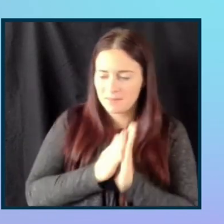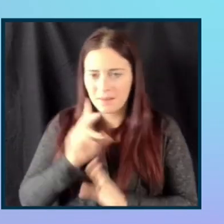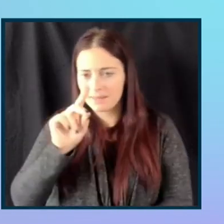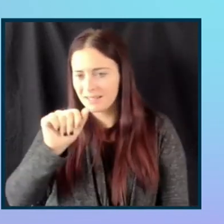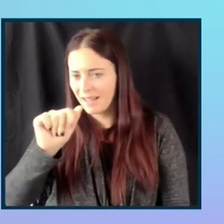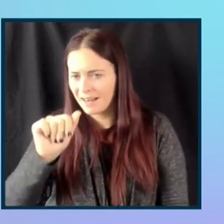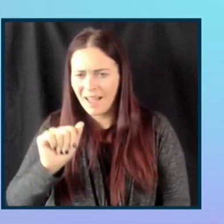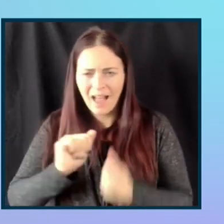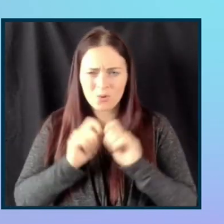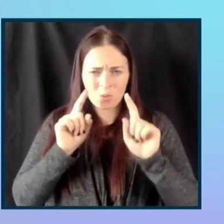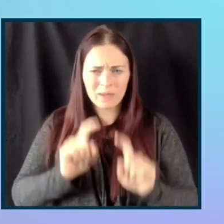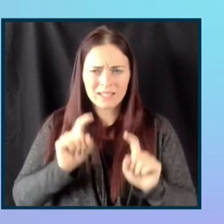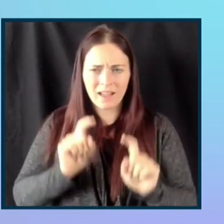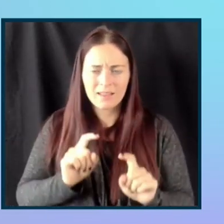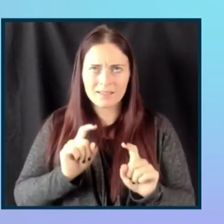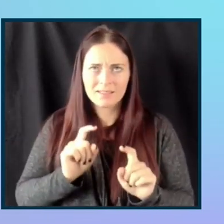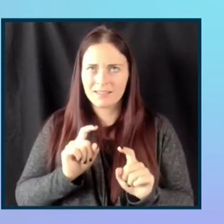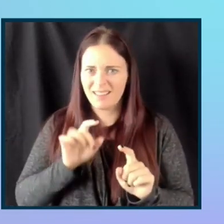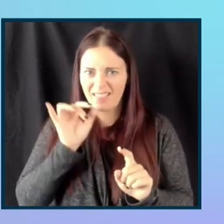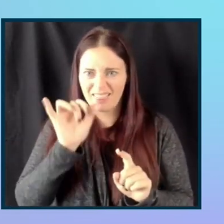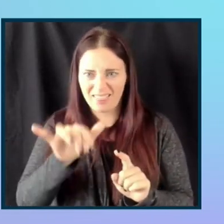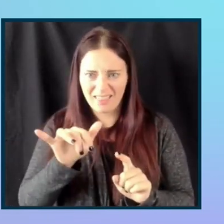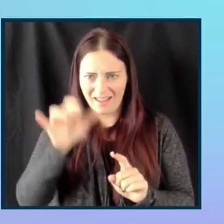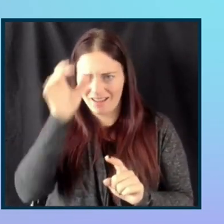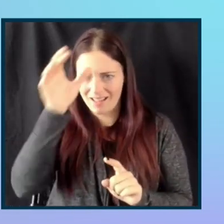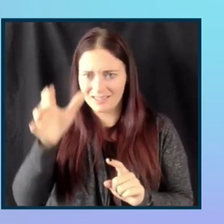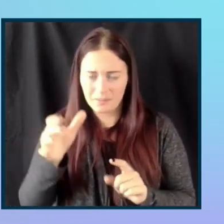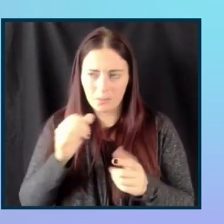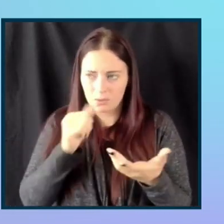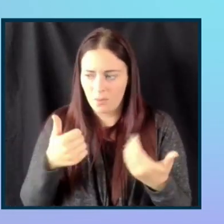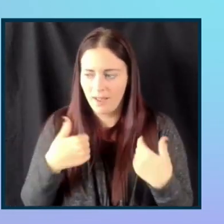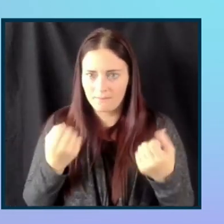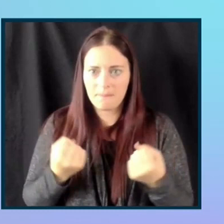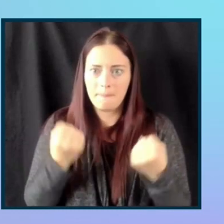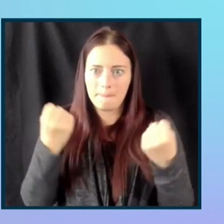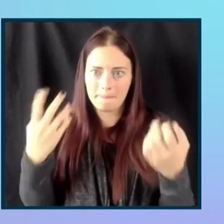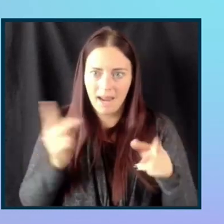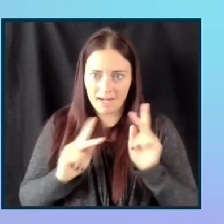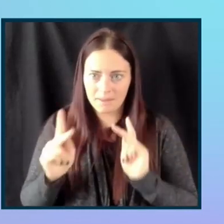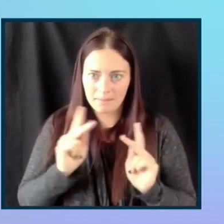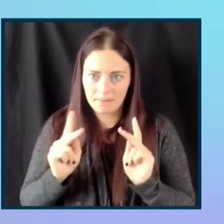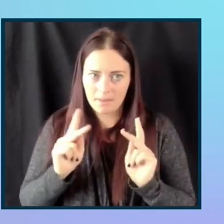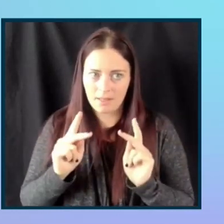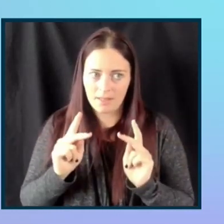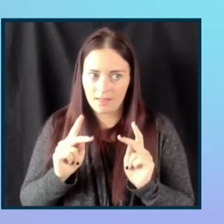with large numbers of people." I think this ties into some of your comments about sample size here. It does, absolutely.